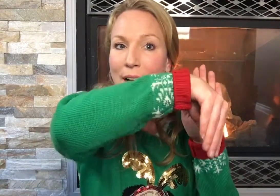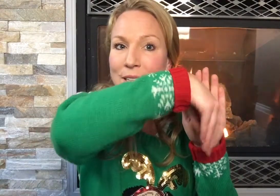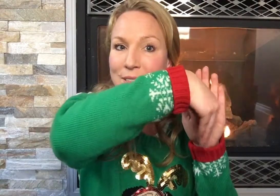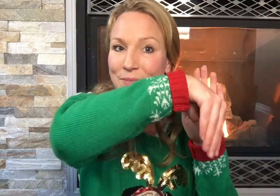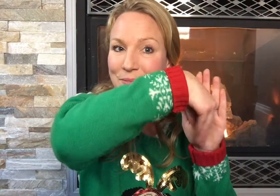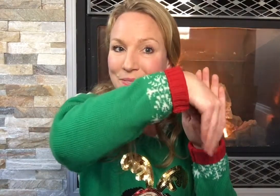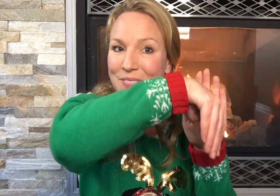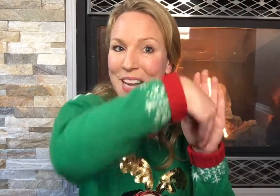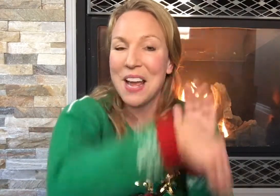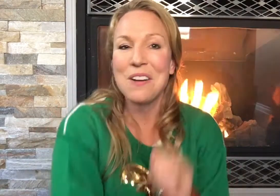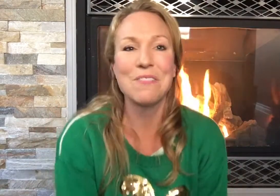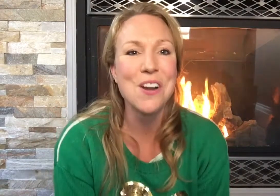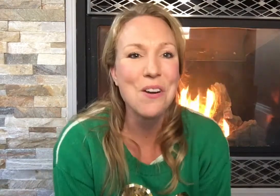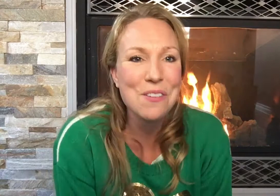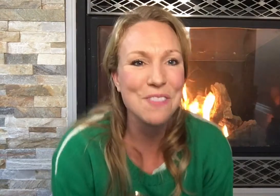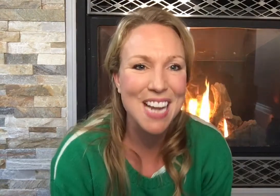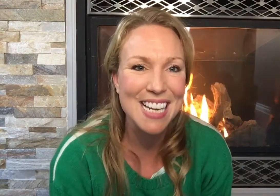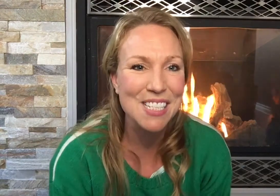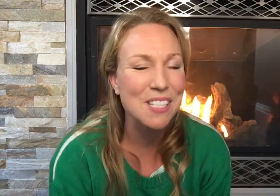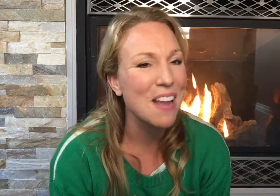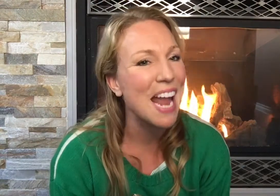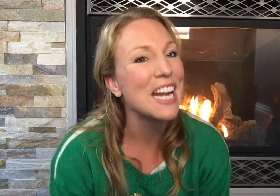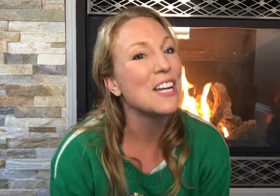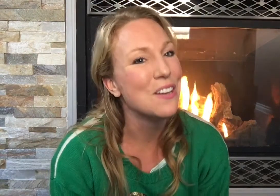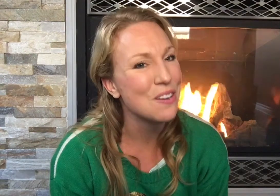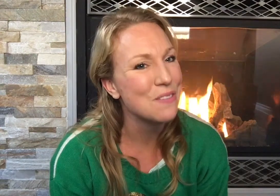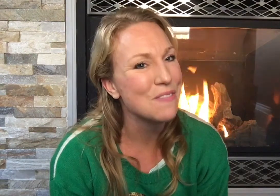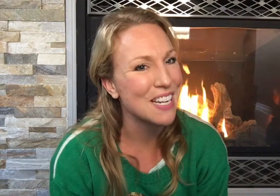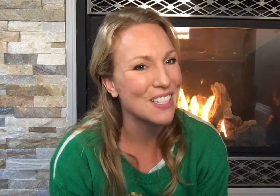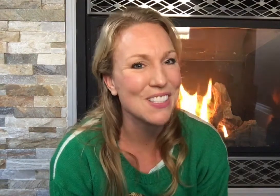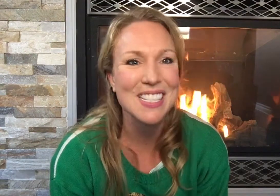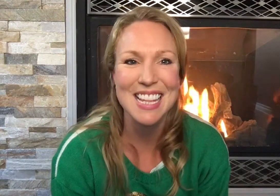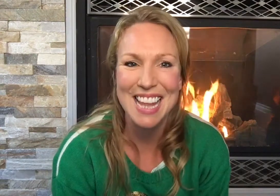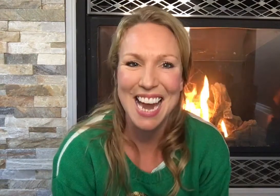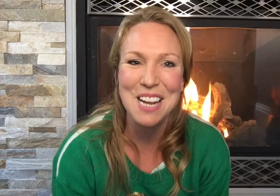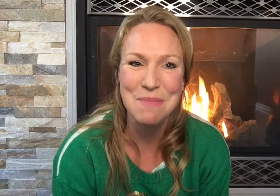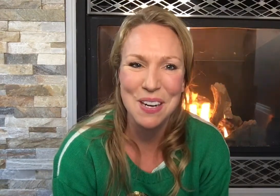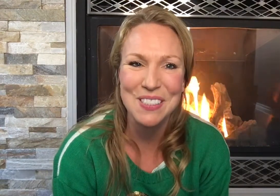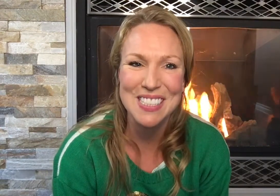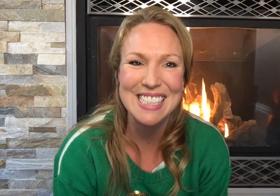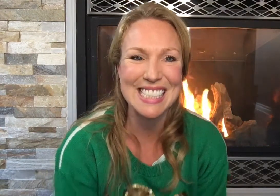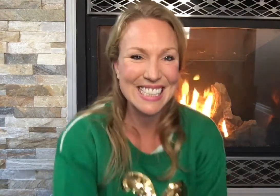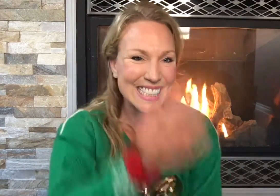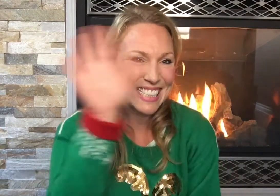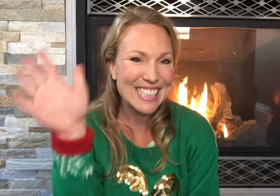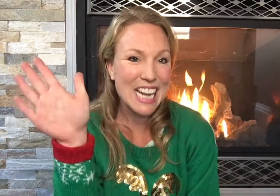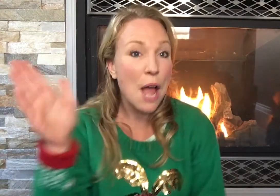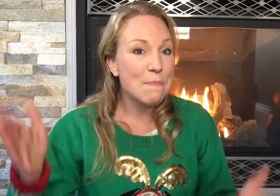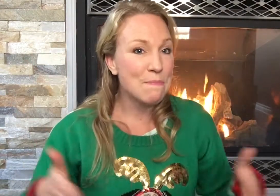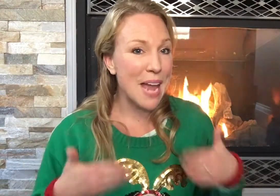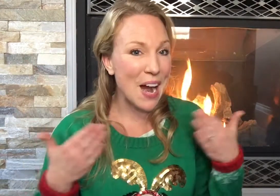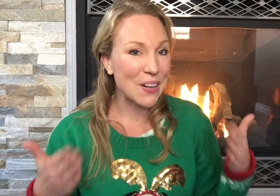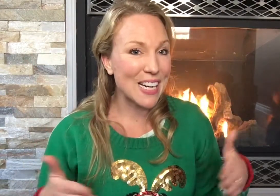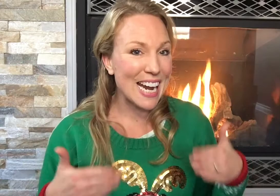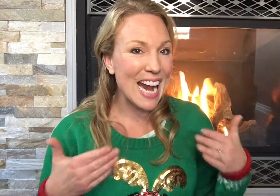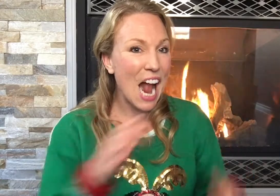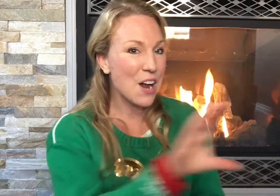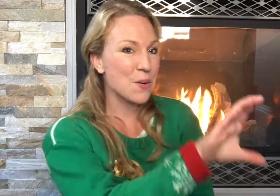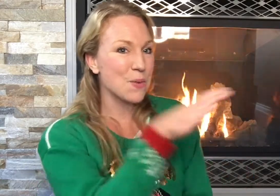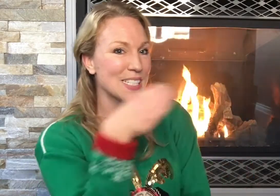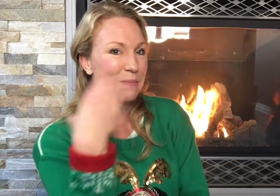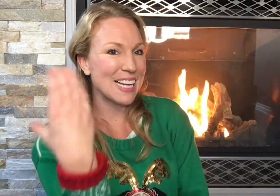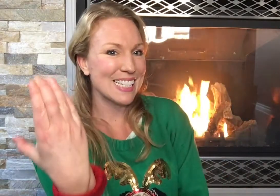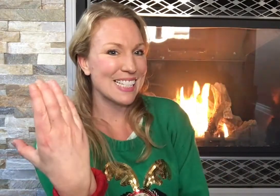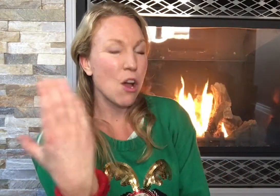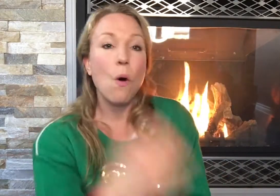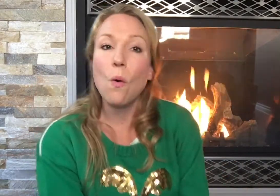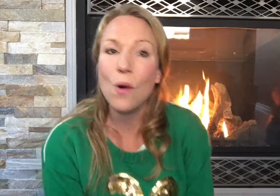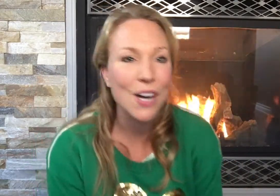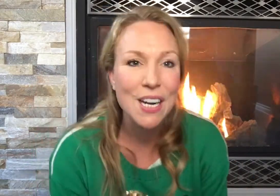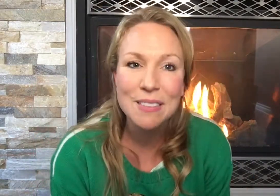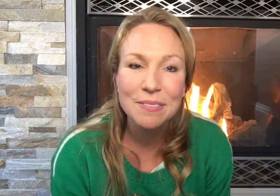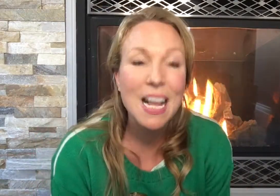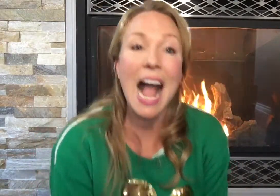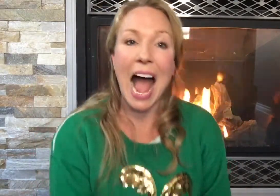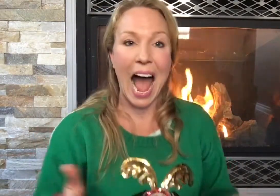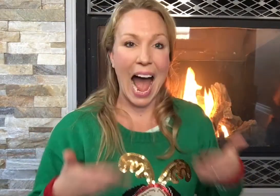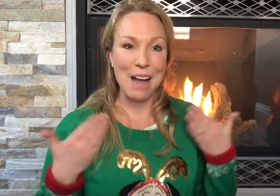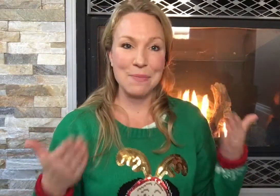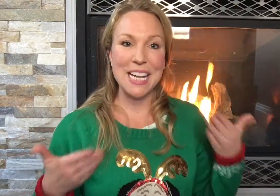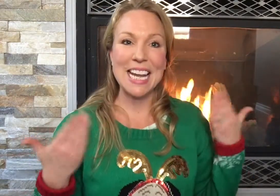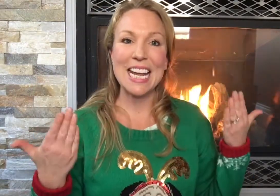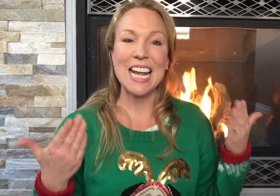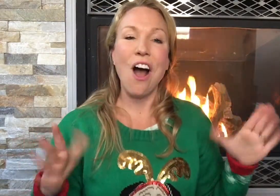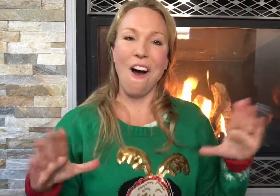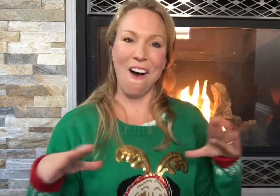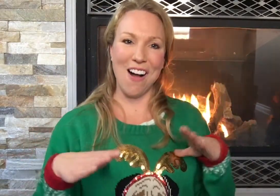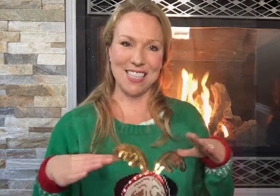for notifications of any new videos that I post. BYE. MERRY CHRISTMAS or HAPPY HOLIDAYS.